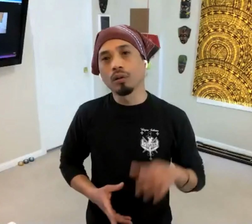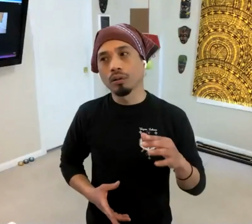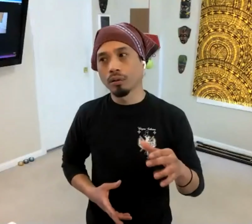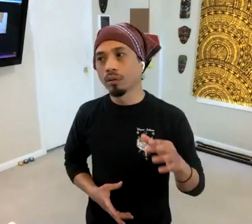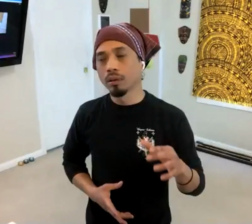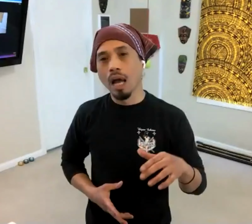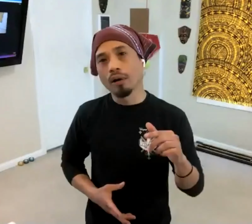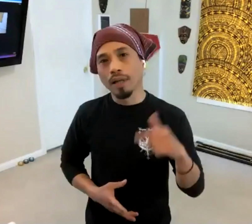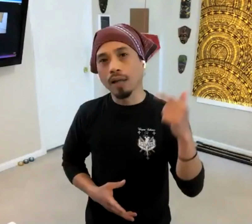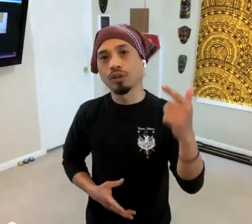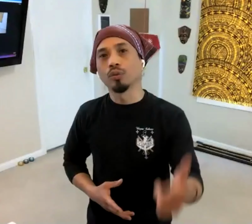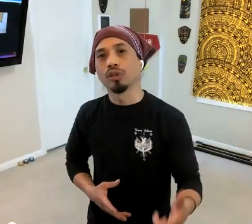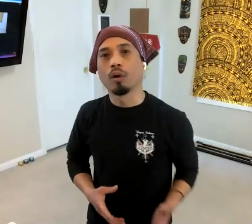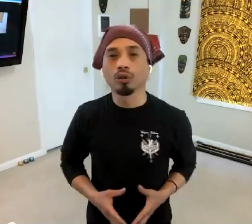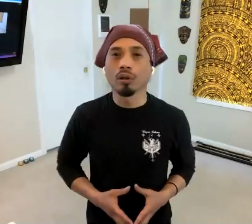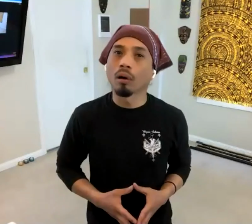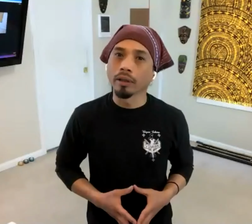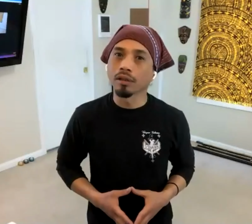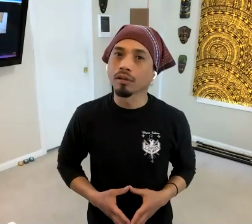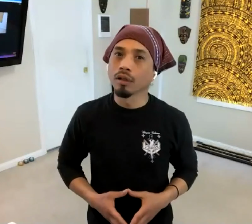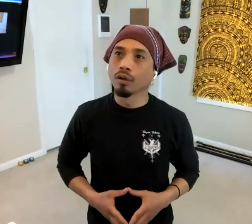ACCEPT YOU AS MY STUDENT IF YOU LEARN HOW NOT TO USE THE